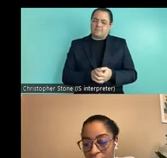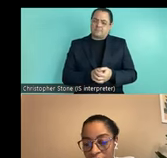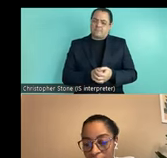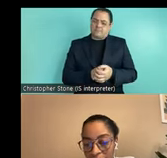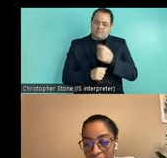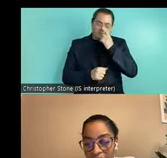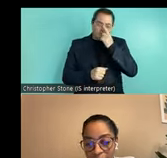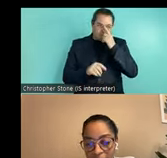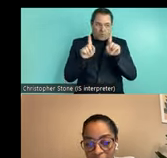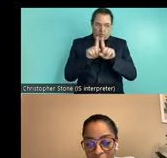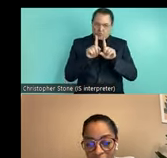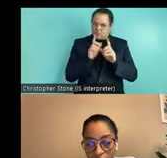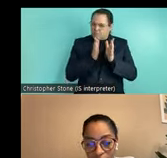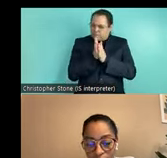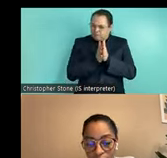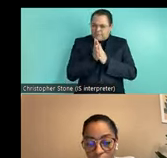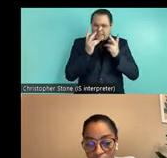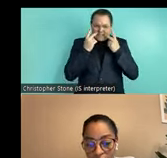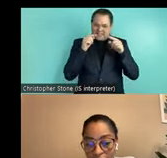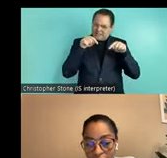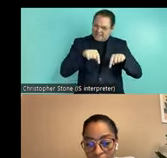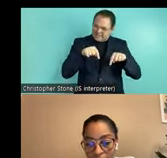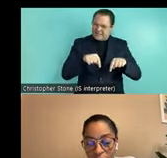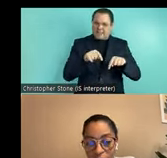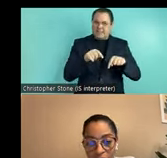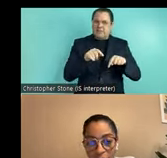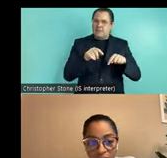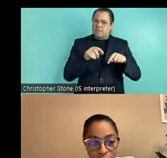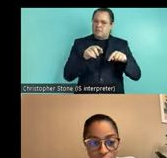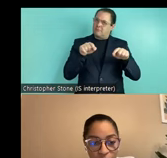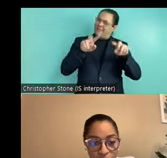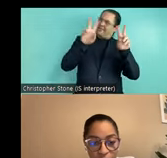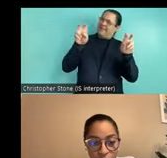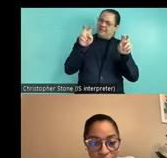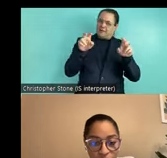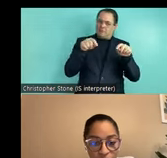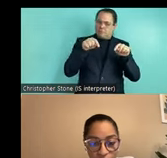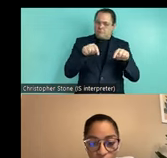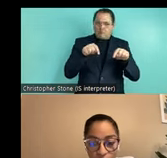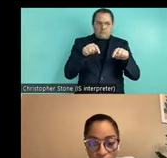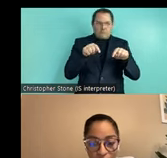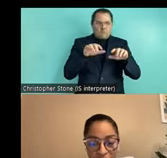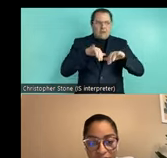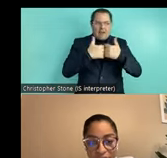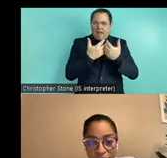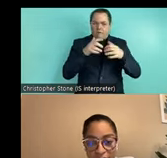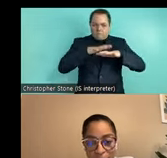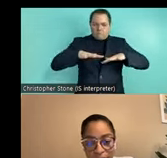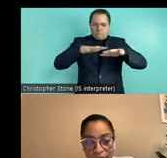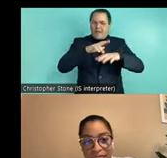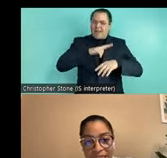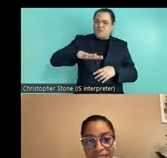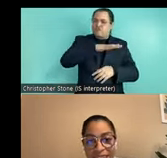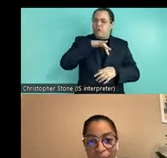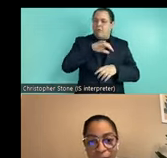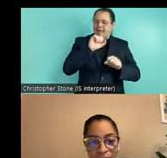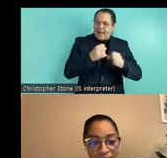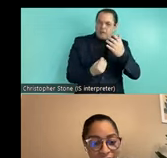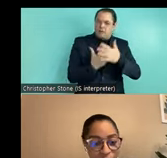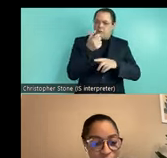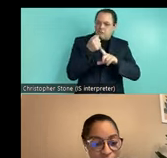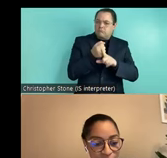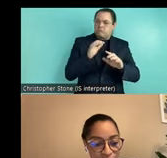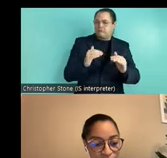myself so I'm 44 years old. I'm a white woman I blonde hair and love color so I'm wearing